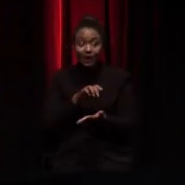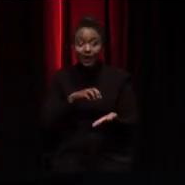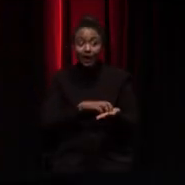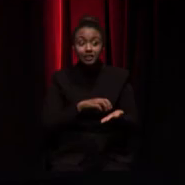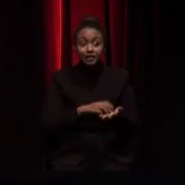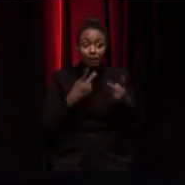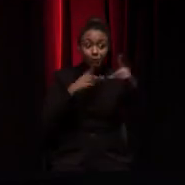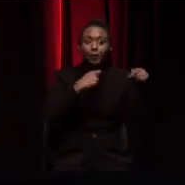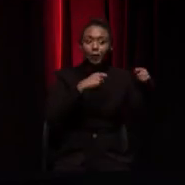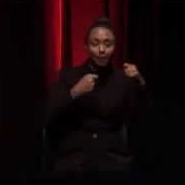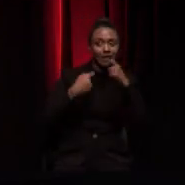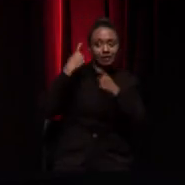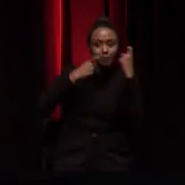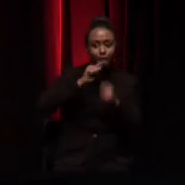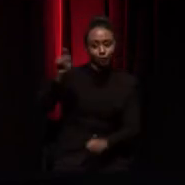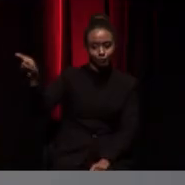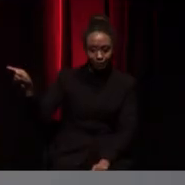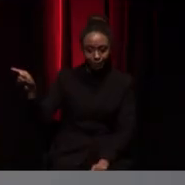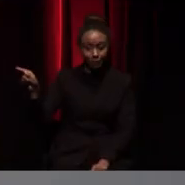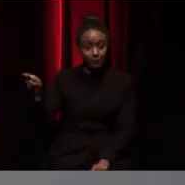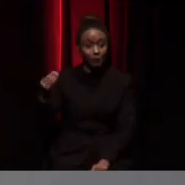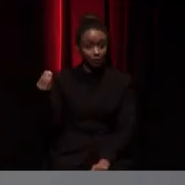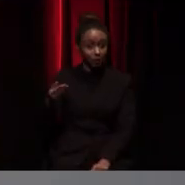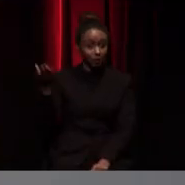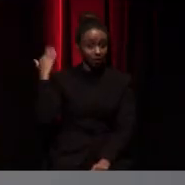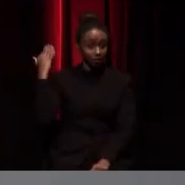In the past, Folha’s advertising dept.